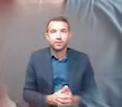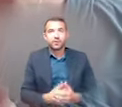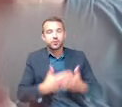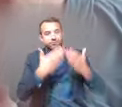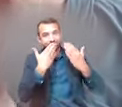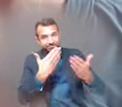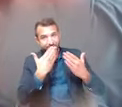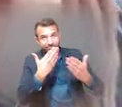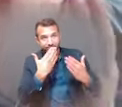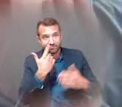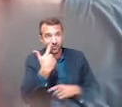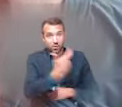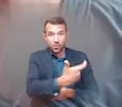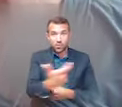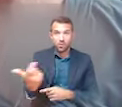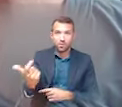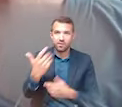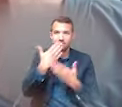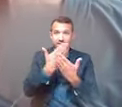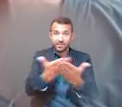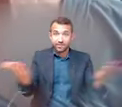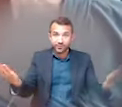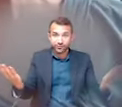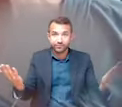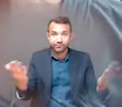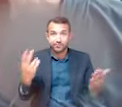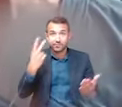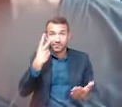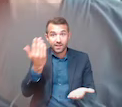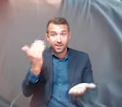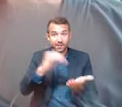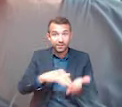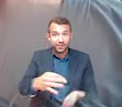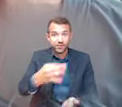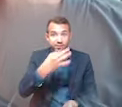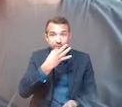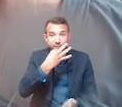Thank you again to all of our guests, and thank you to our viewing audience. We'll see you again soon.